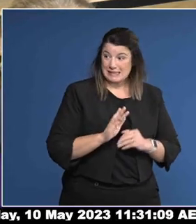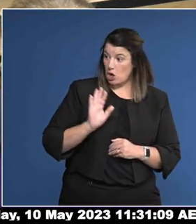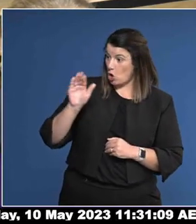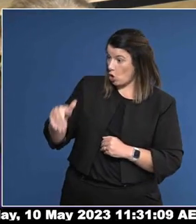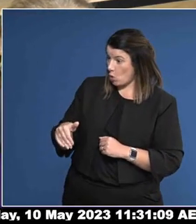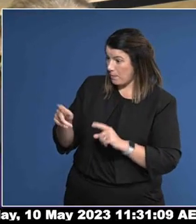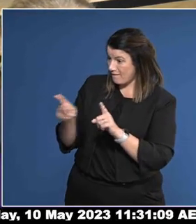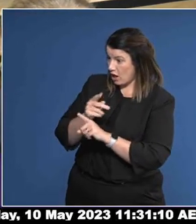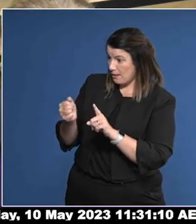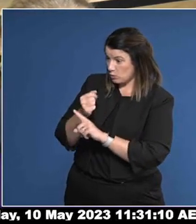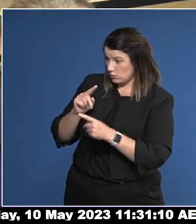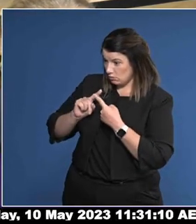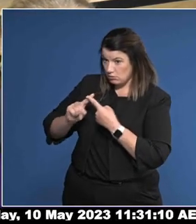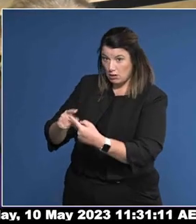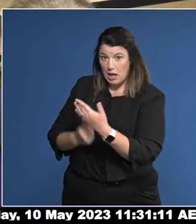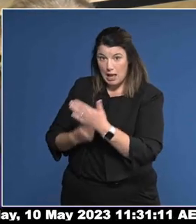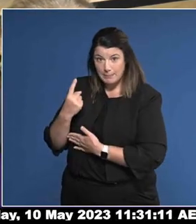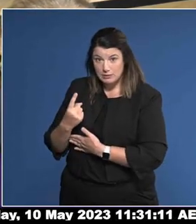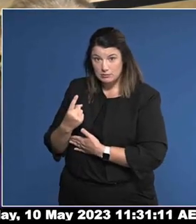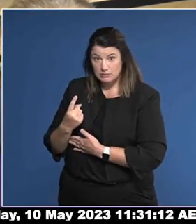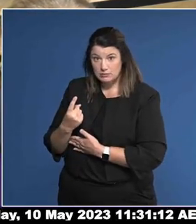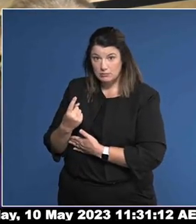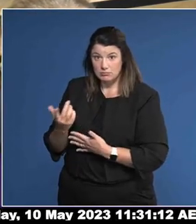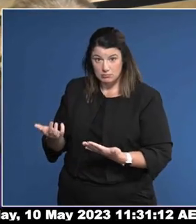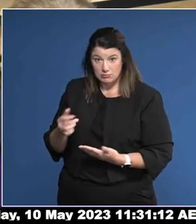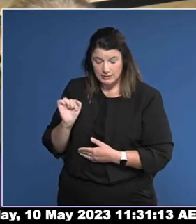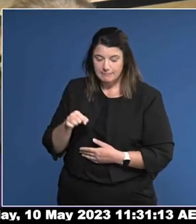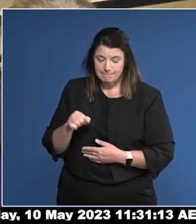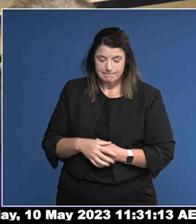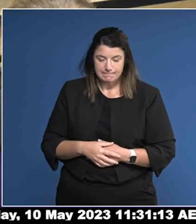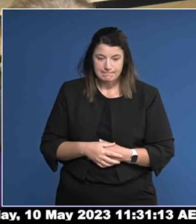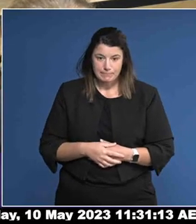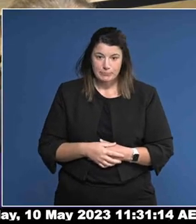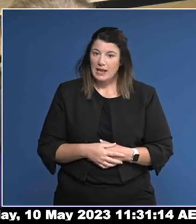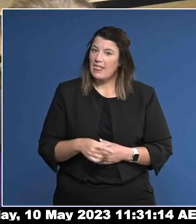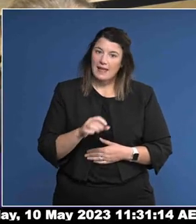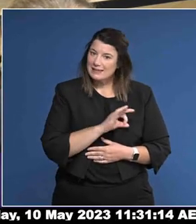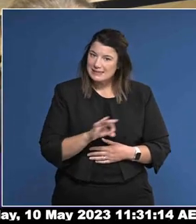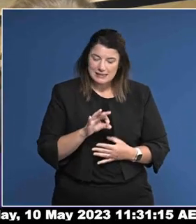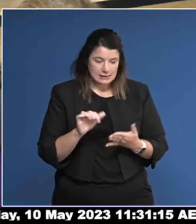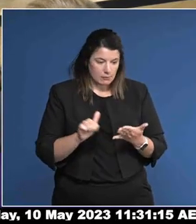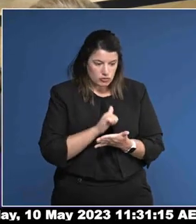Yes. MS MAHONY: And they did not appropriately respond to the apparent